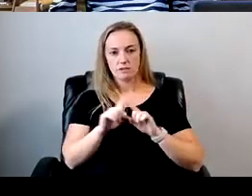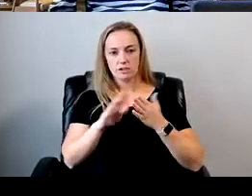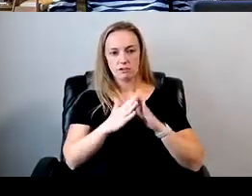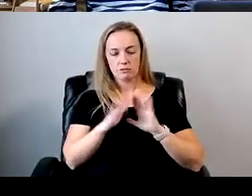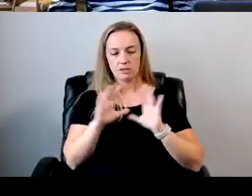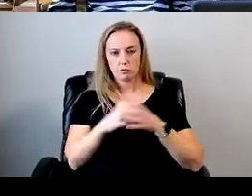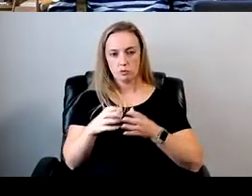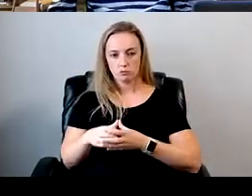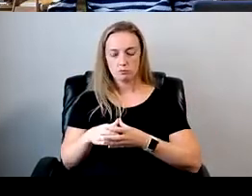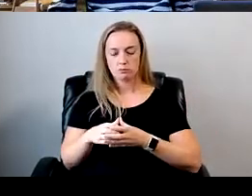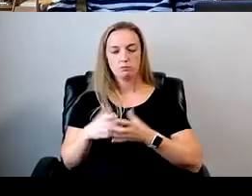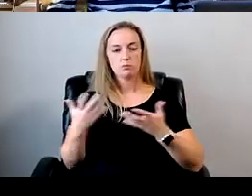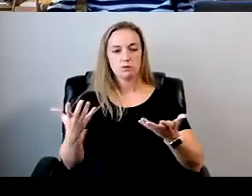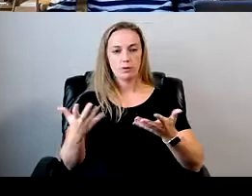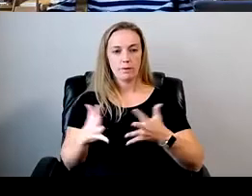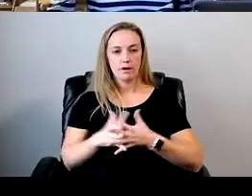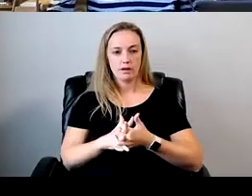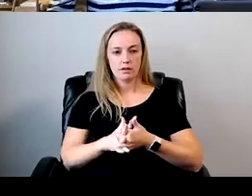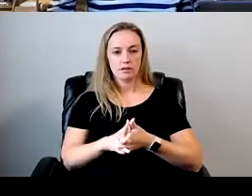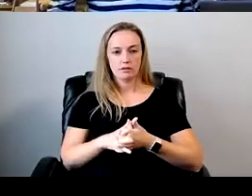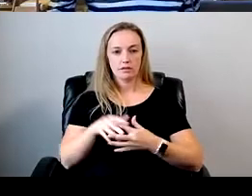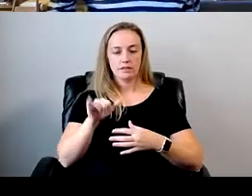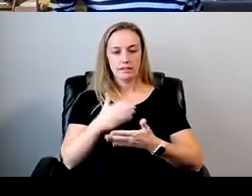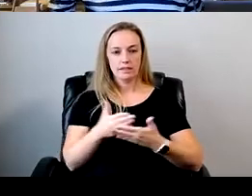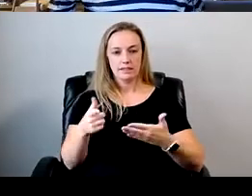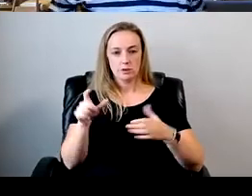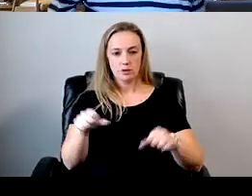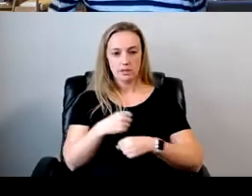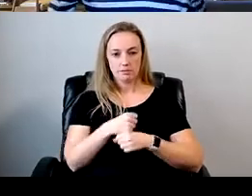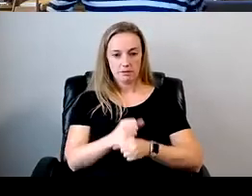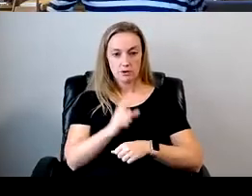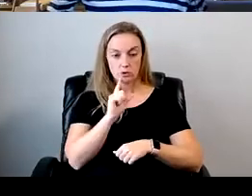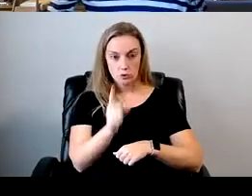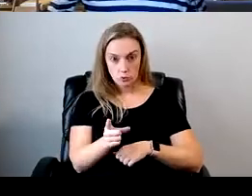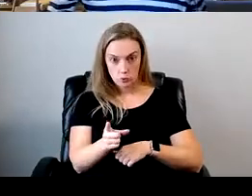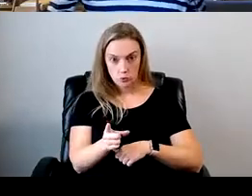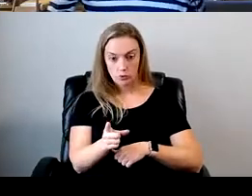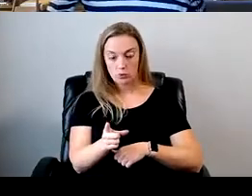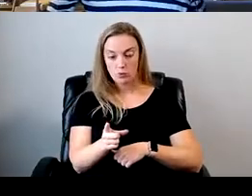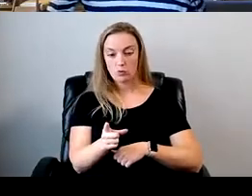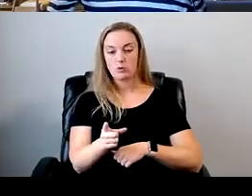And so just those are things that you can make sure that those needs are being addressed.